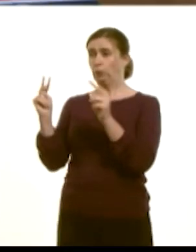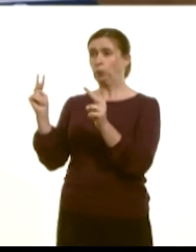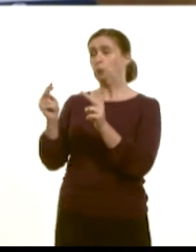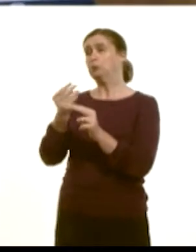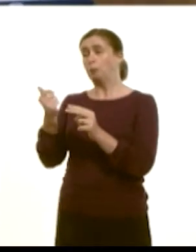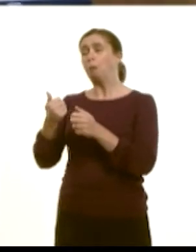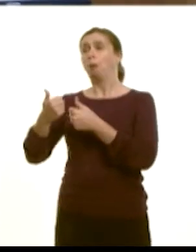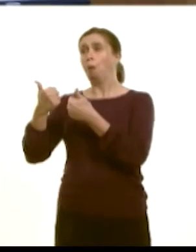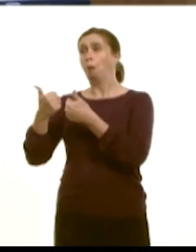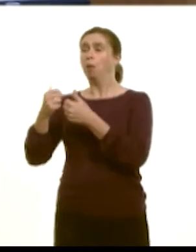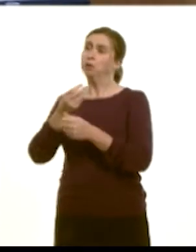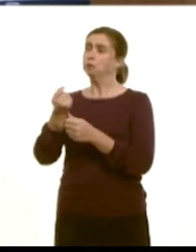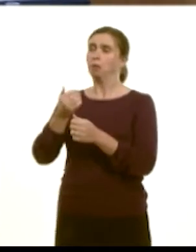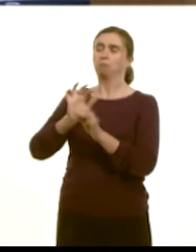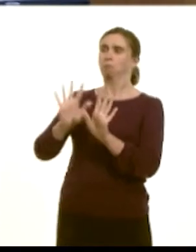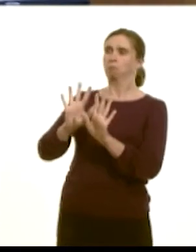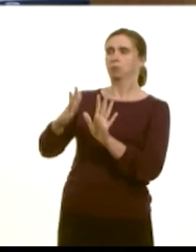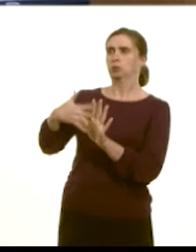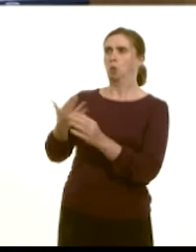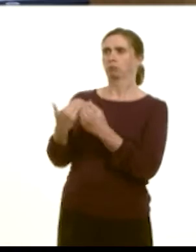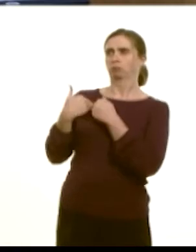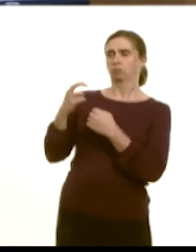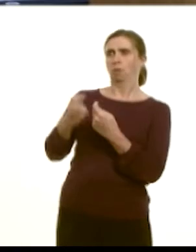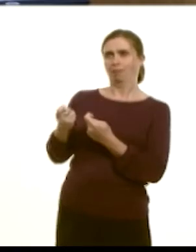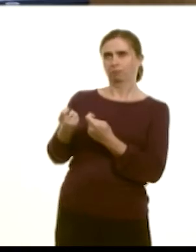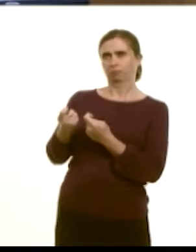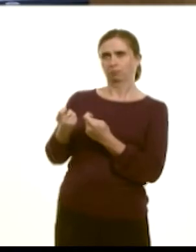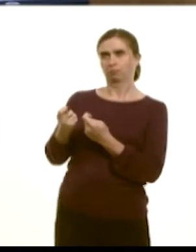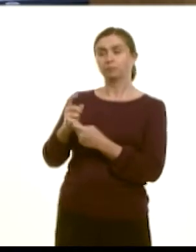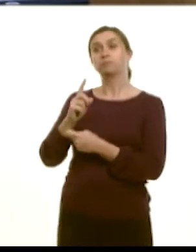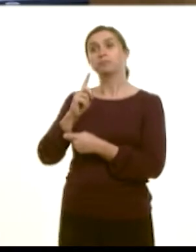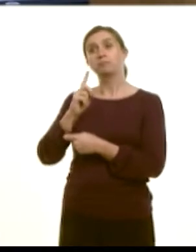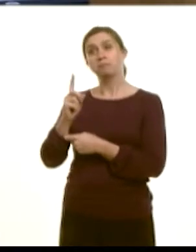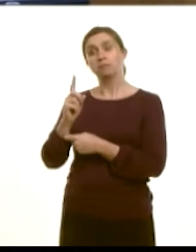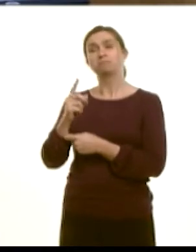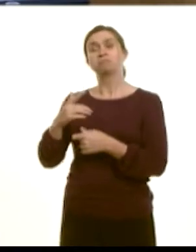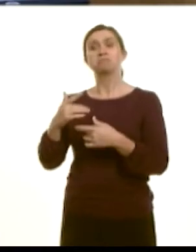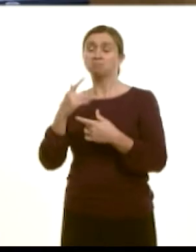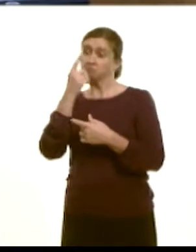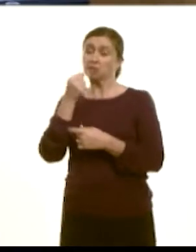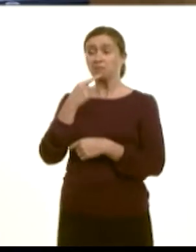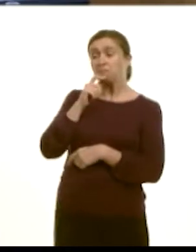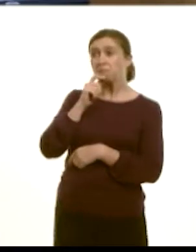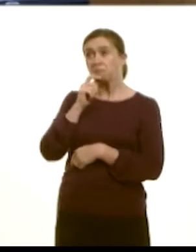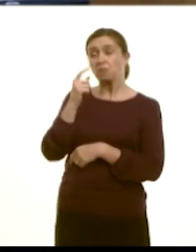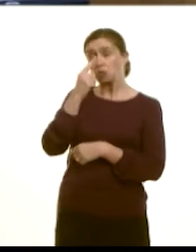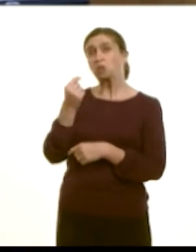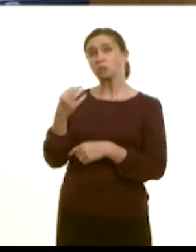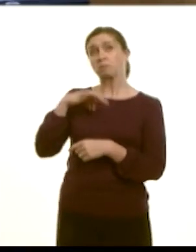or not, but, as a Government, we can see that there would be benefits to having such a system for Wales, as there is in Scotland.